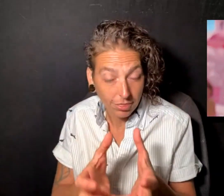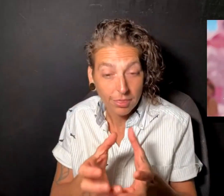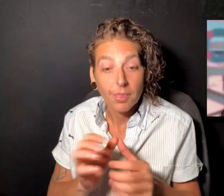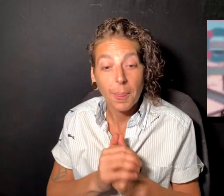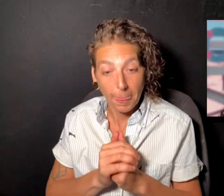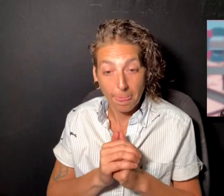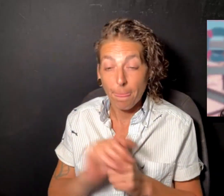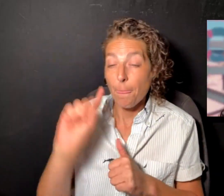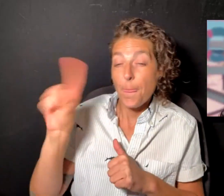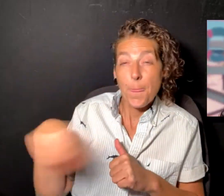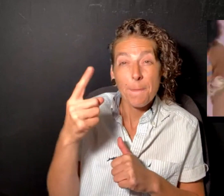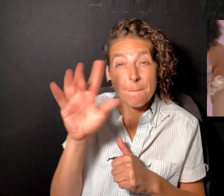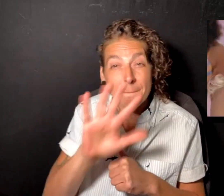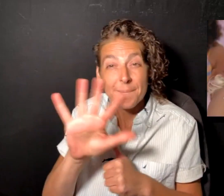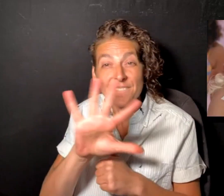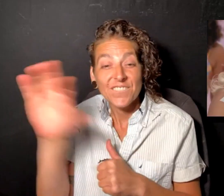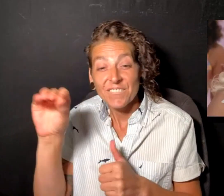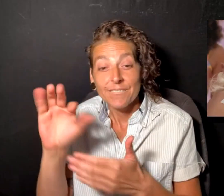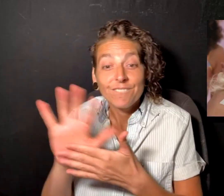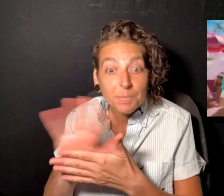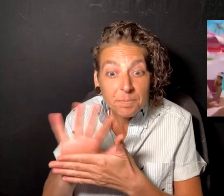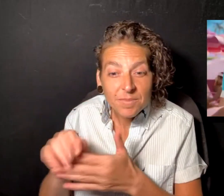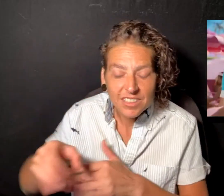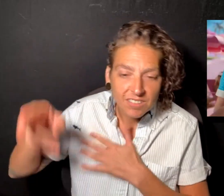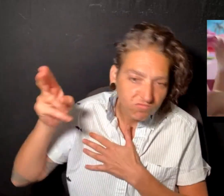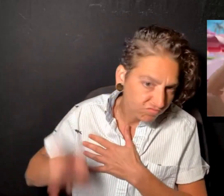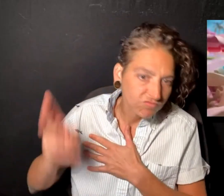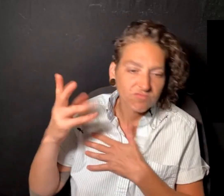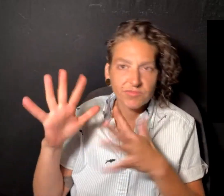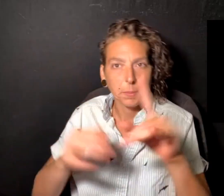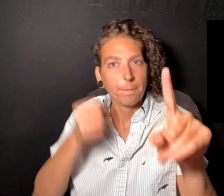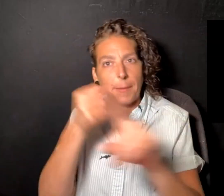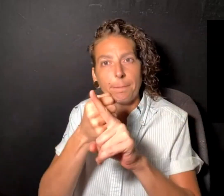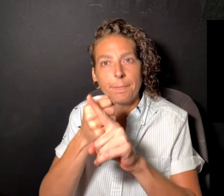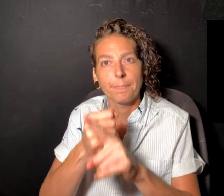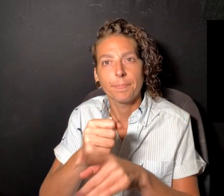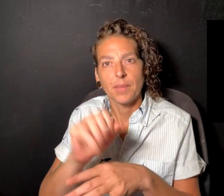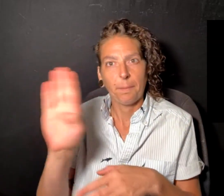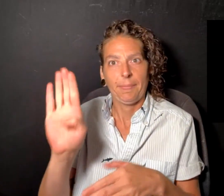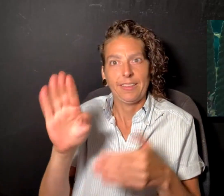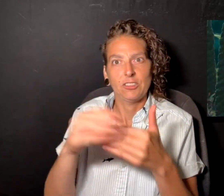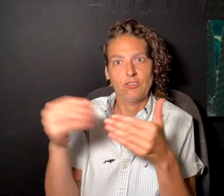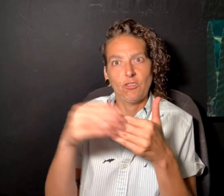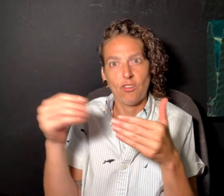Only about 50 films in history have hit the billion dollar milestone.